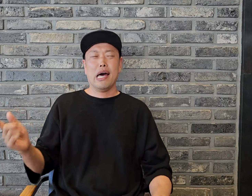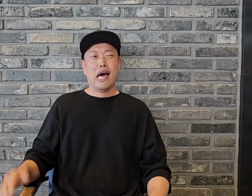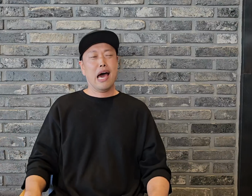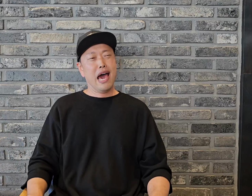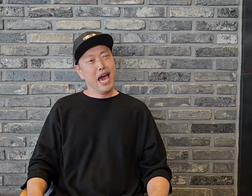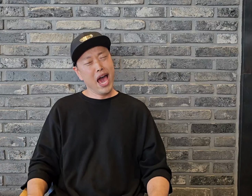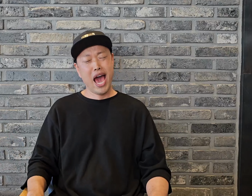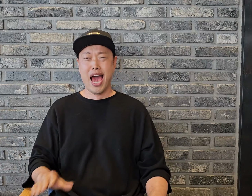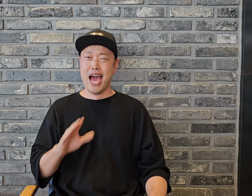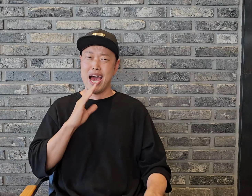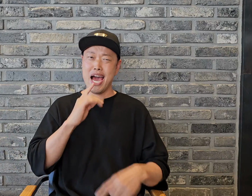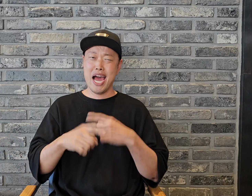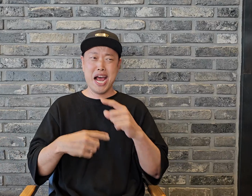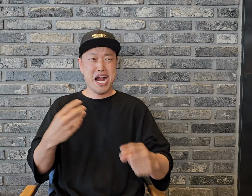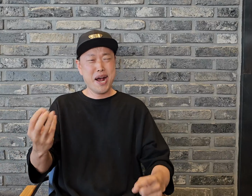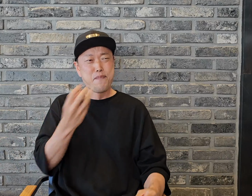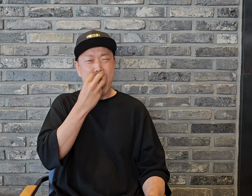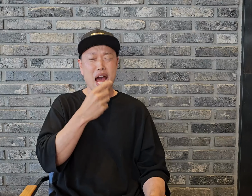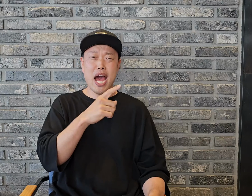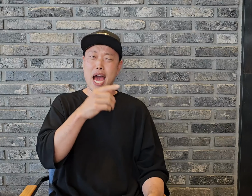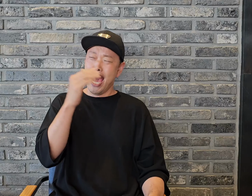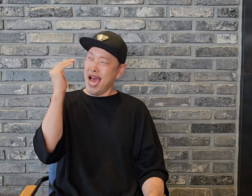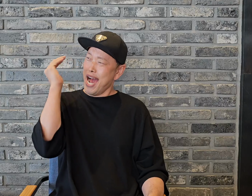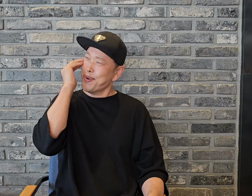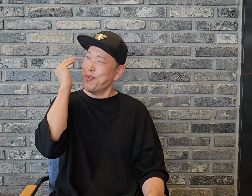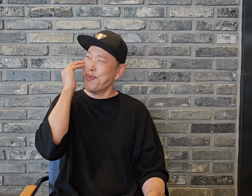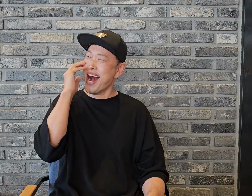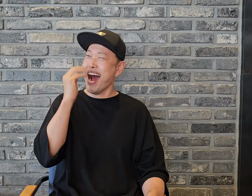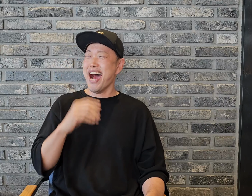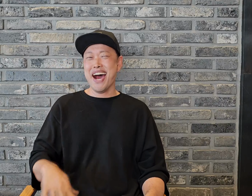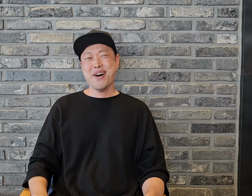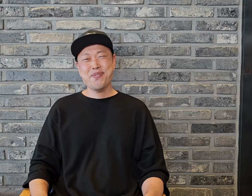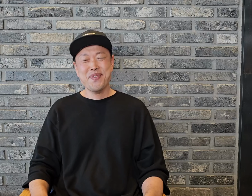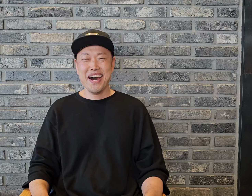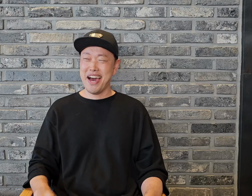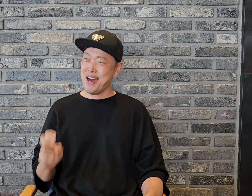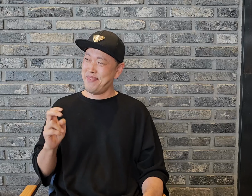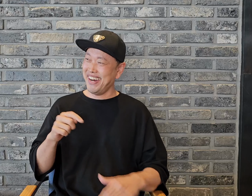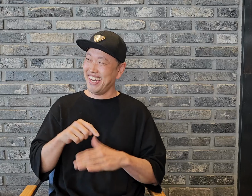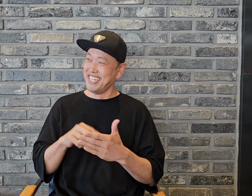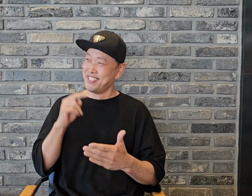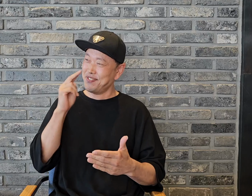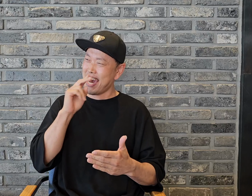Then I think it's either that they're jealous of me for being so good at sign language